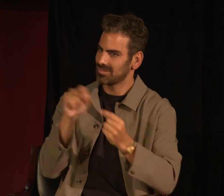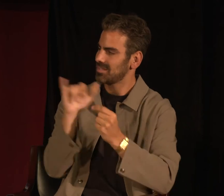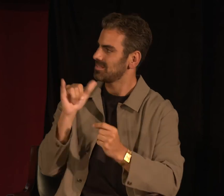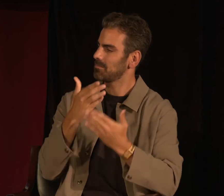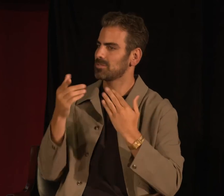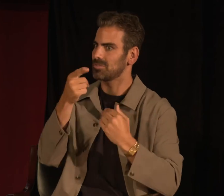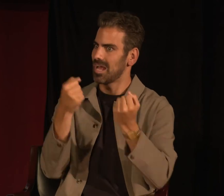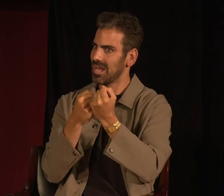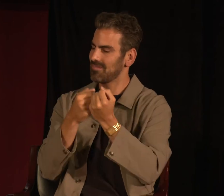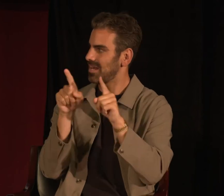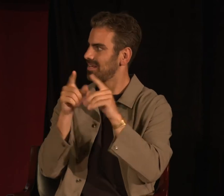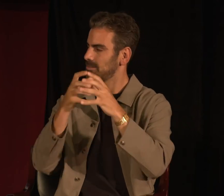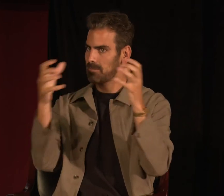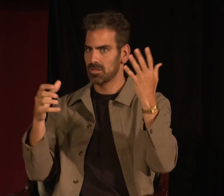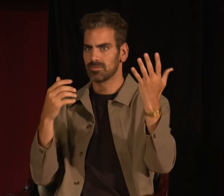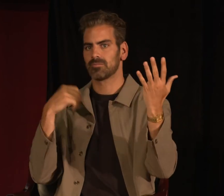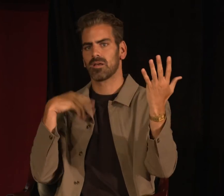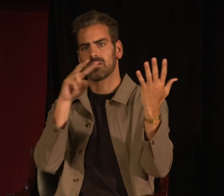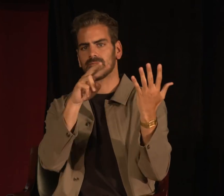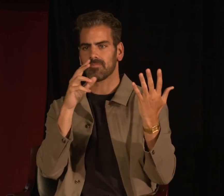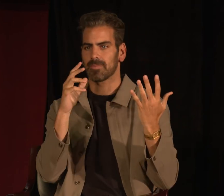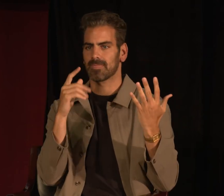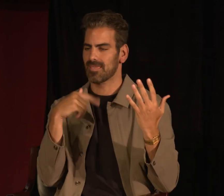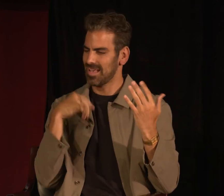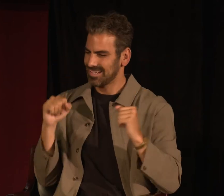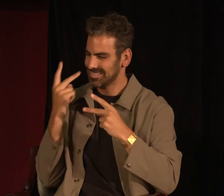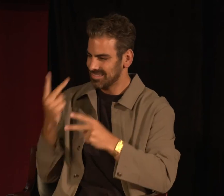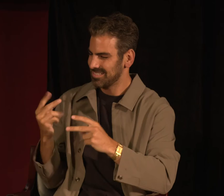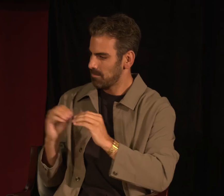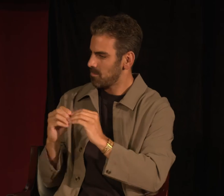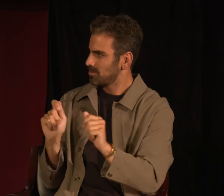and I was able to see my mom, who had observed the same thing, become an advocate for our community,